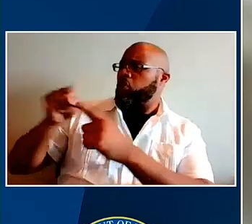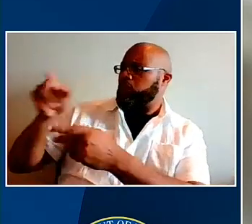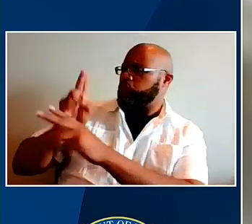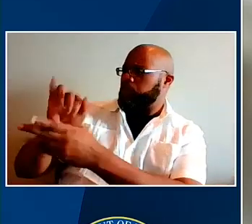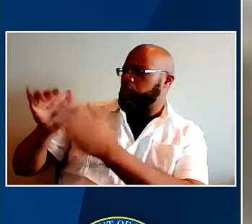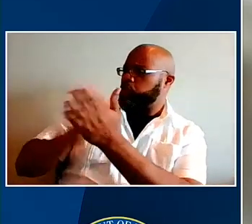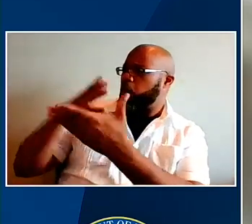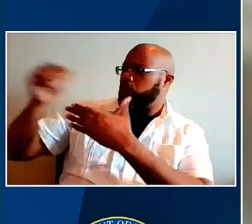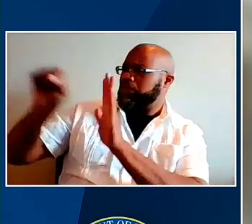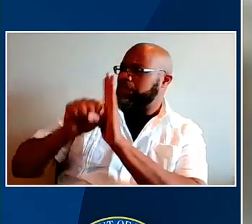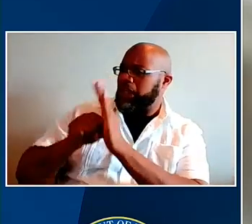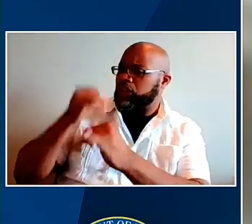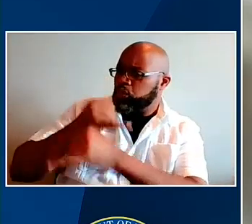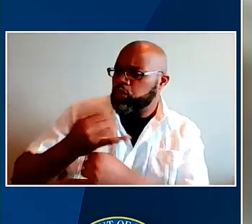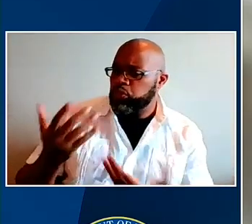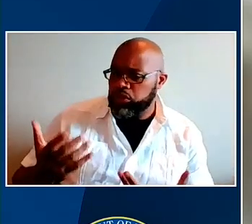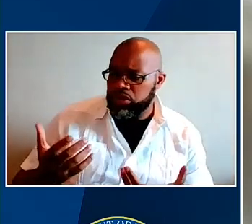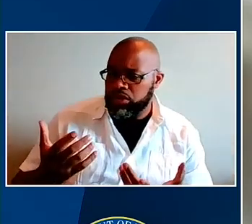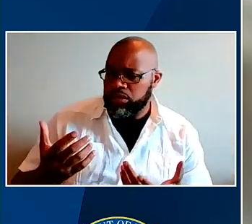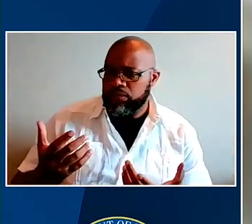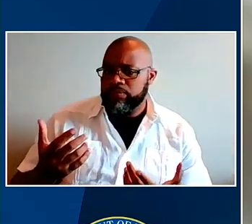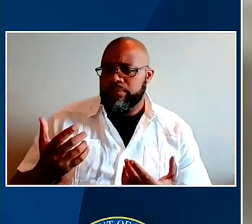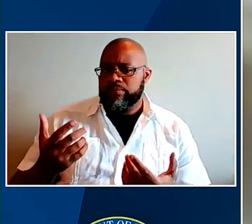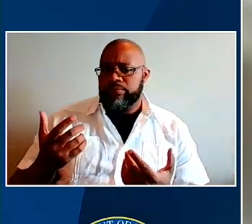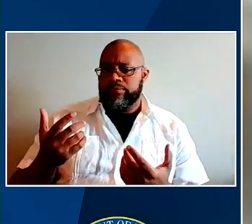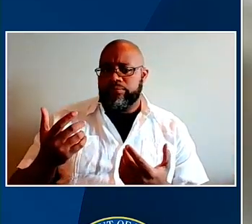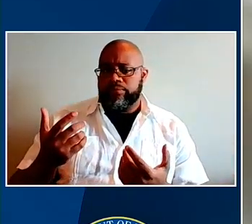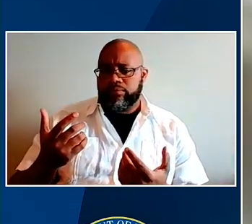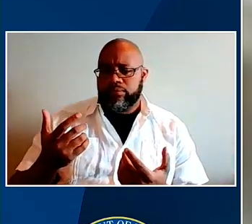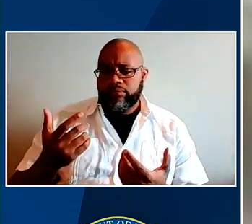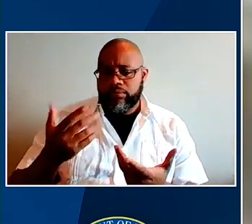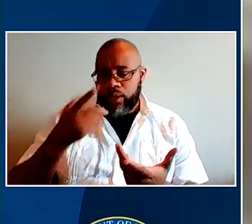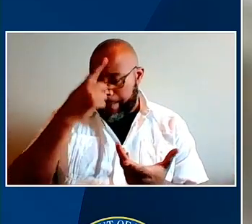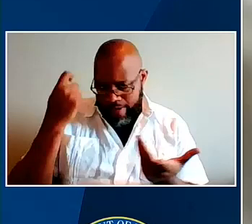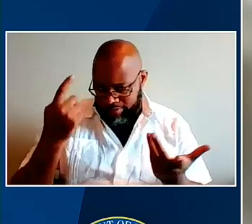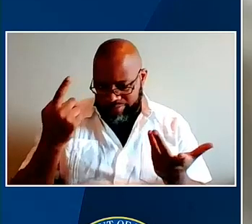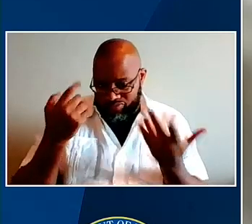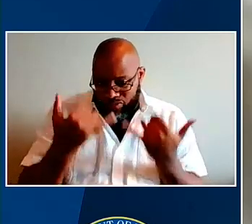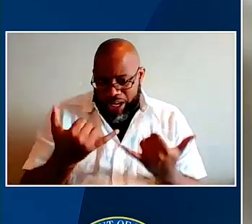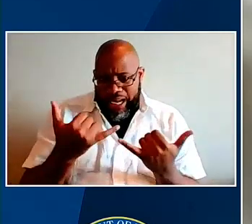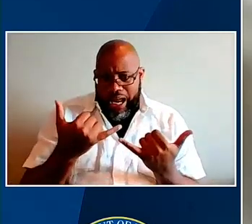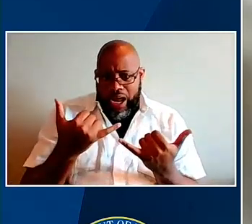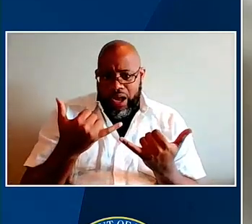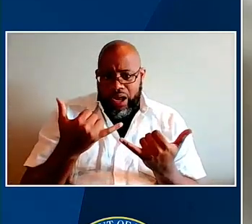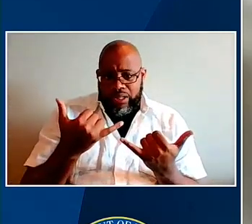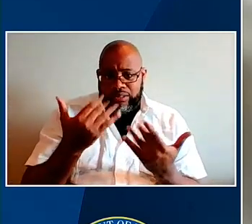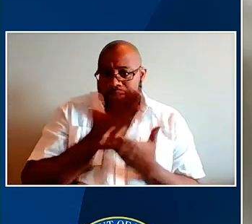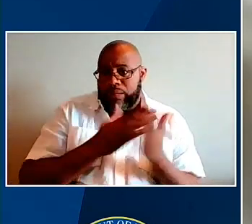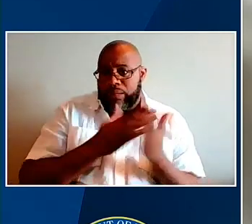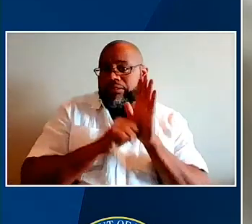institution. You know, because right now, you know, some states have bonds, some